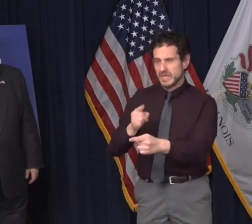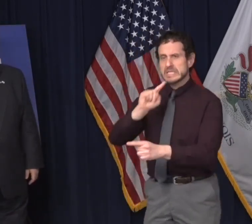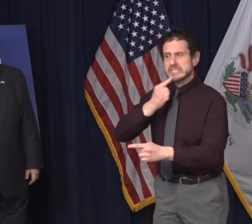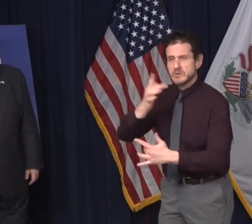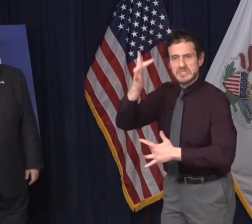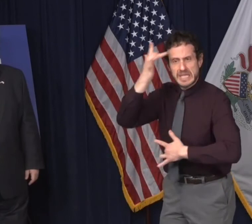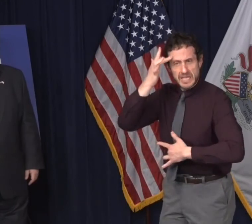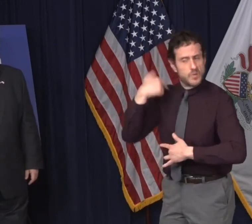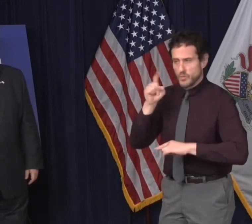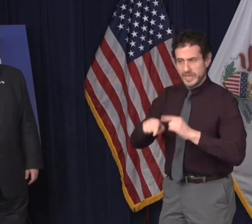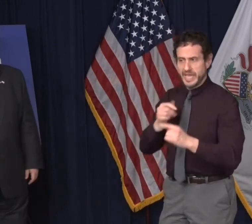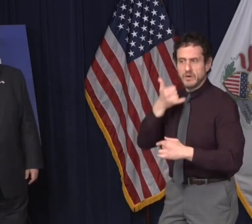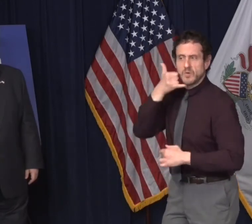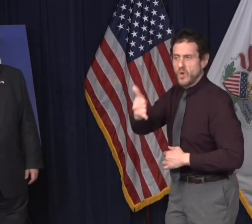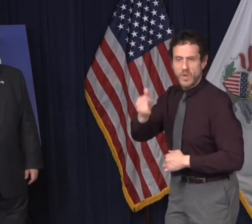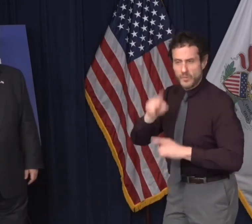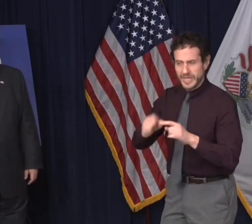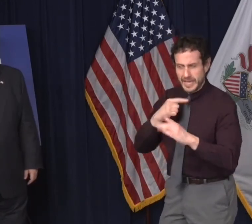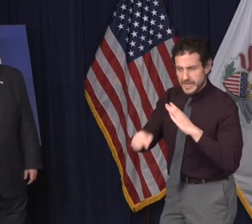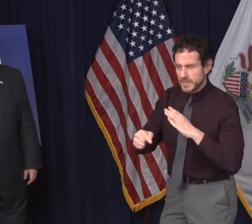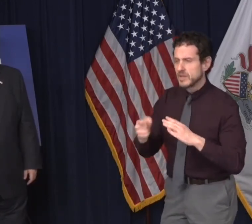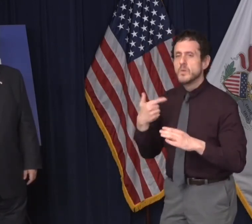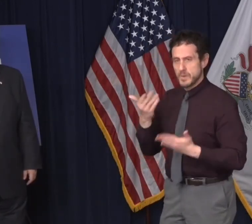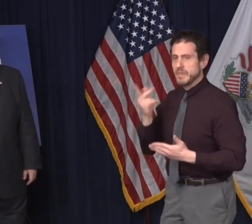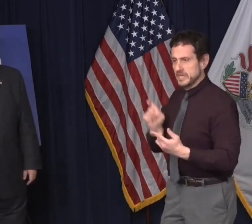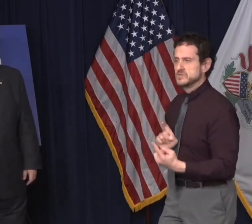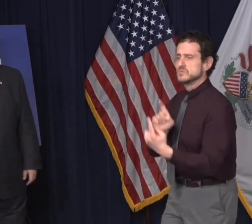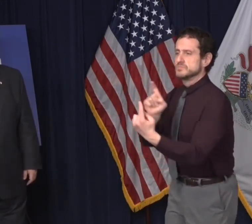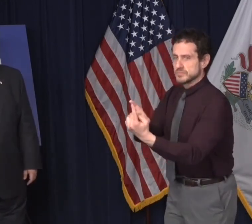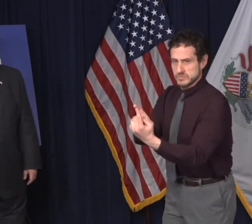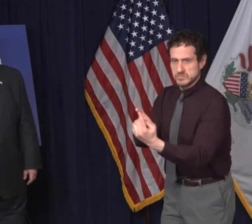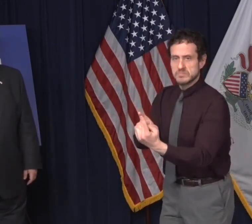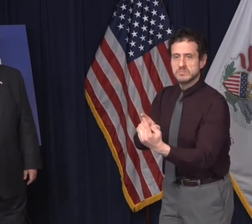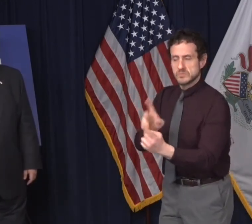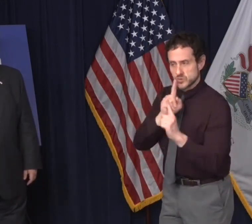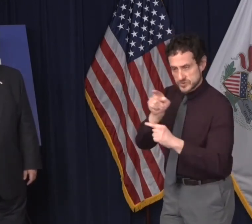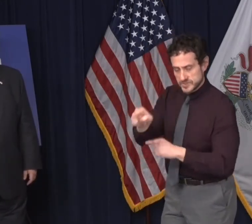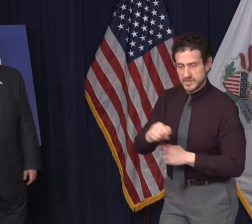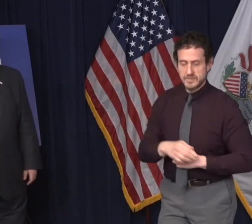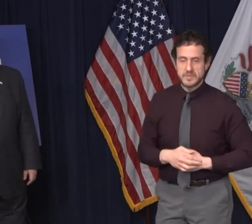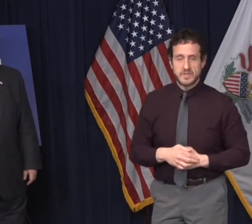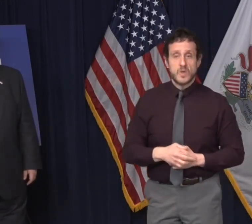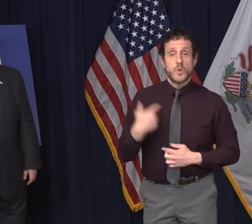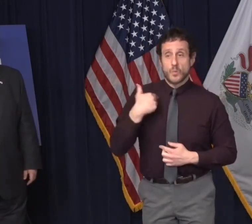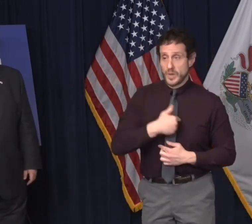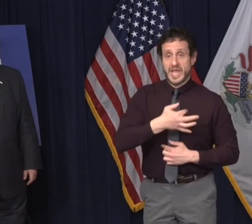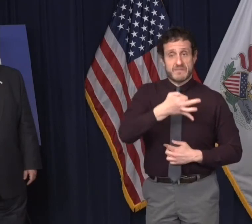VERY ILL PERSON. TO ALWAYS BE ON THE LEADING EDGE OF THE PANDEMIC WE HAVE ORGANIZED IDPH STAFF INTO A